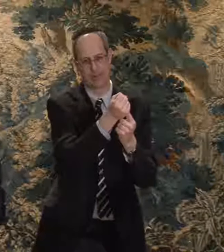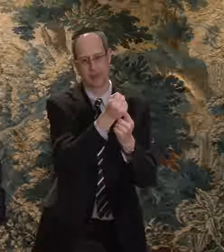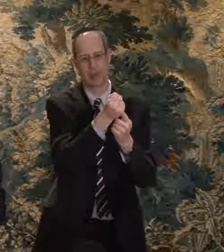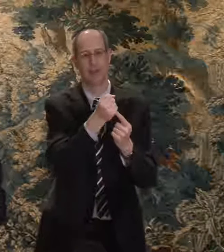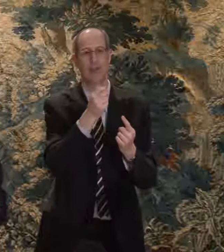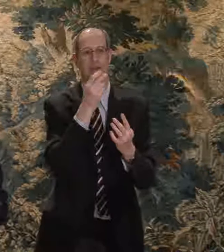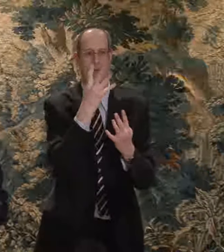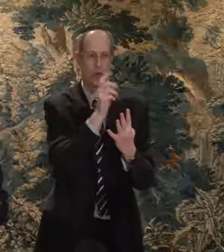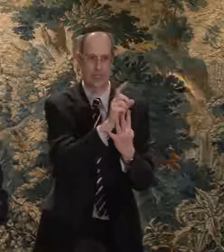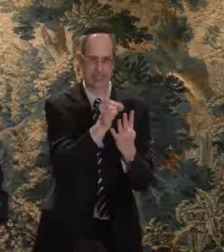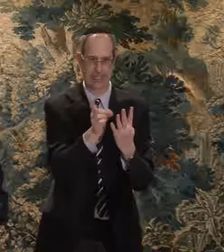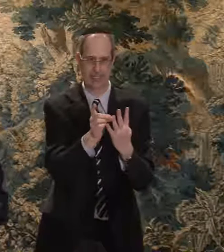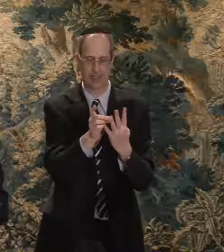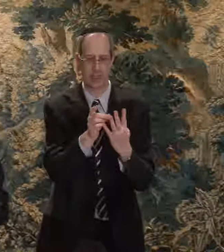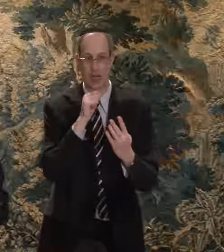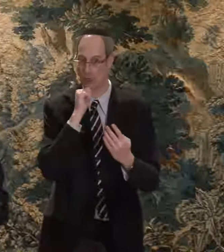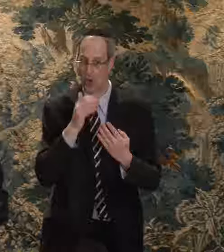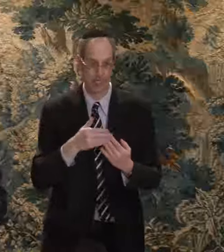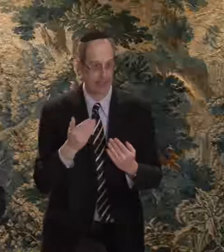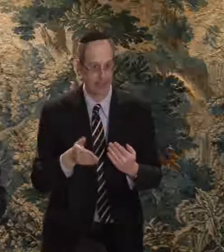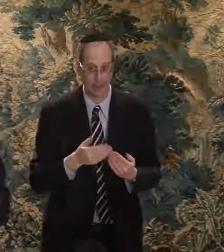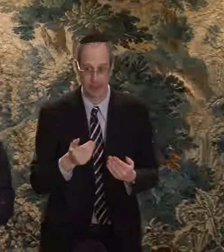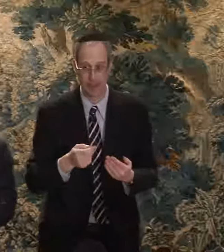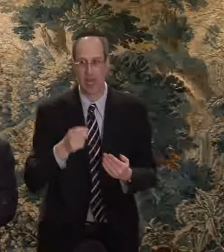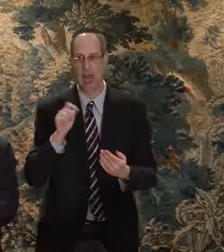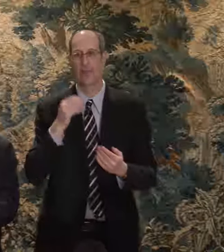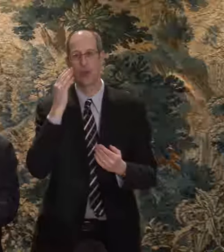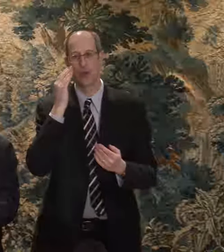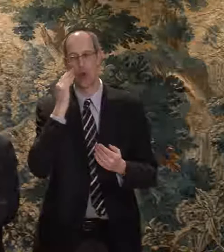it's not easy to accomplish your goals you have to know as a rebuke them said